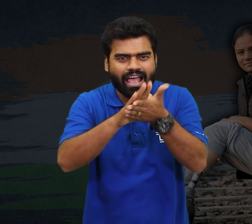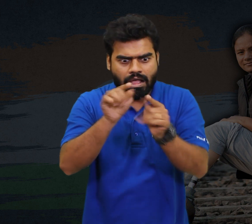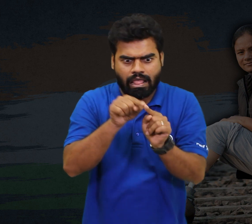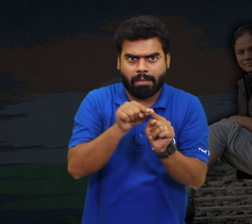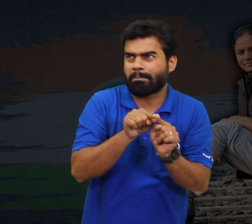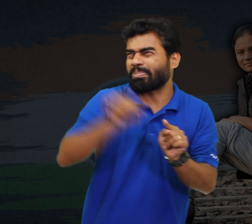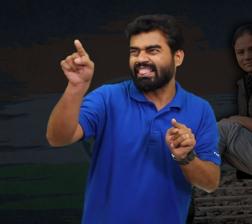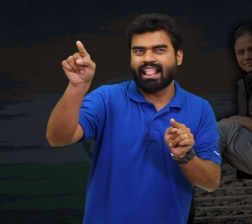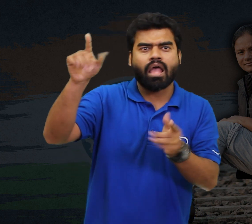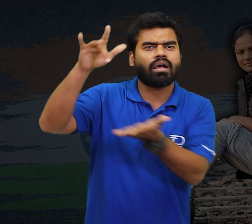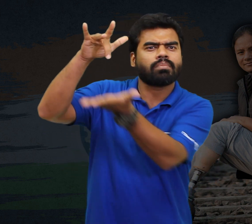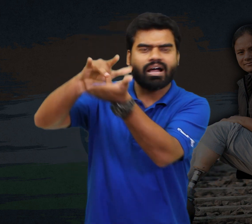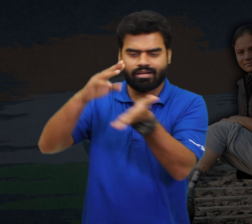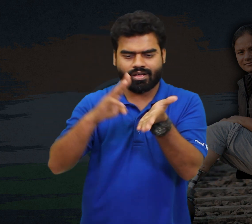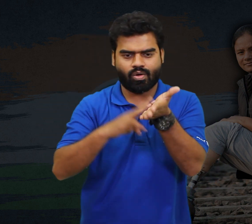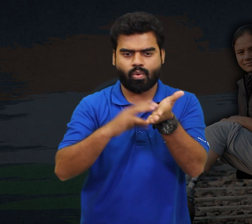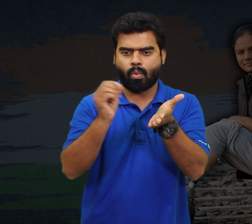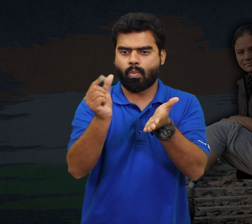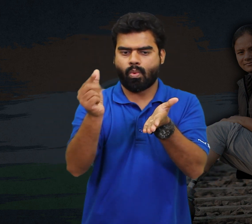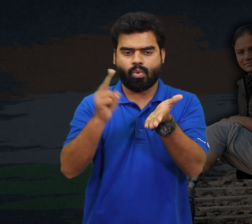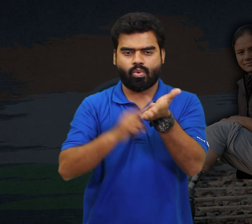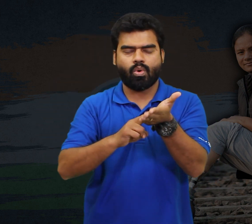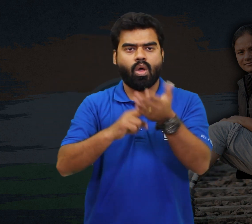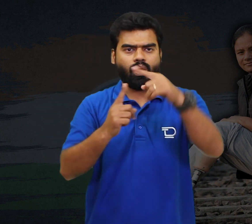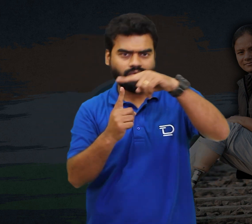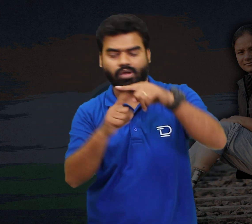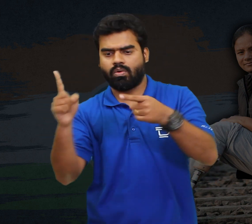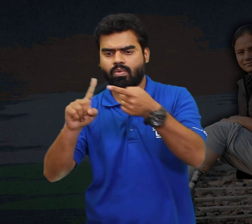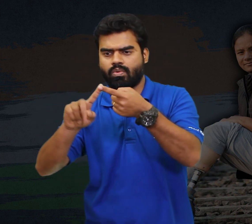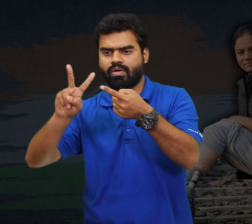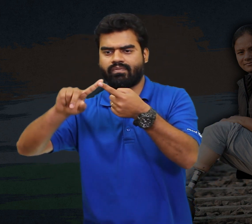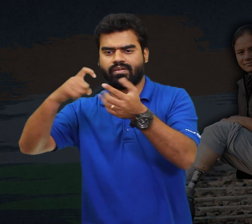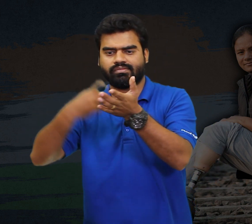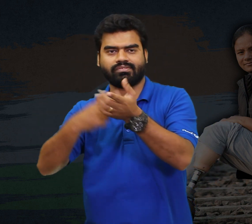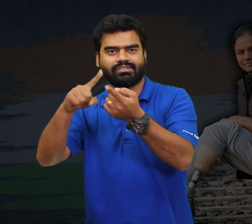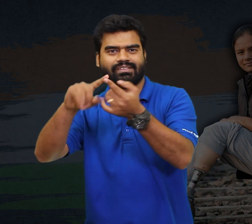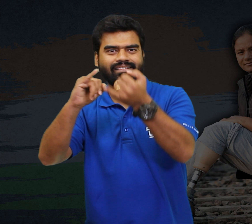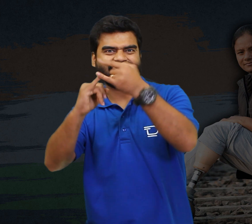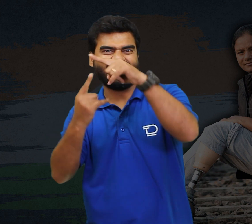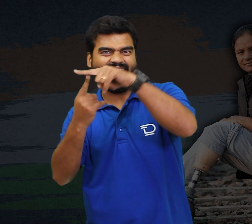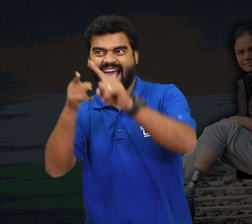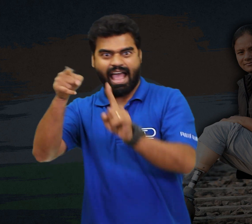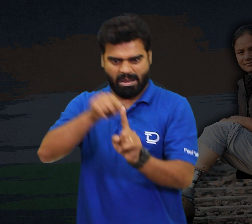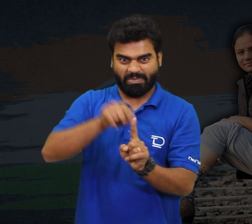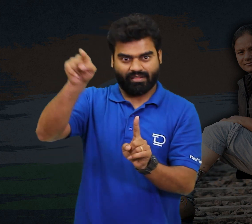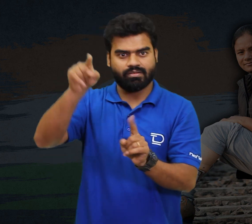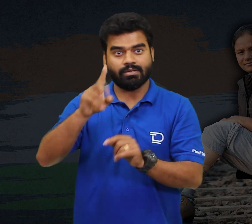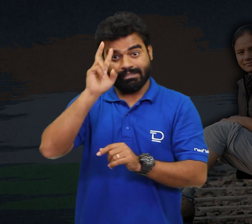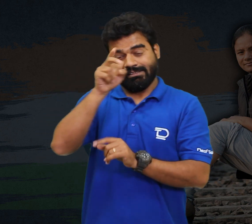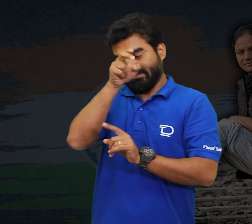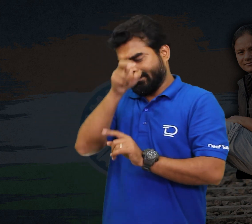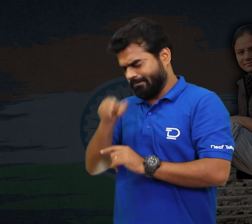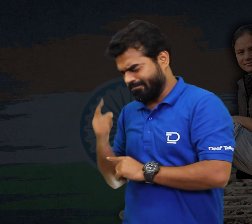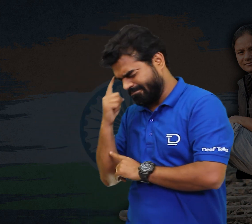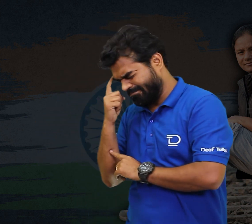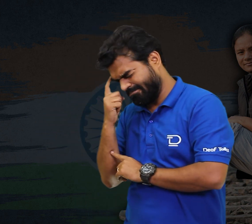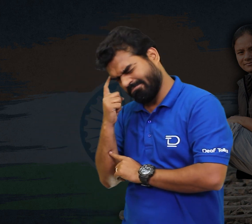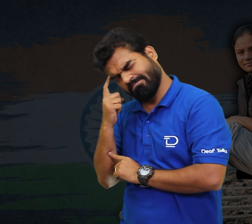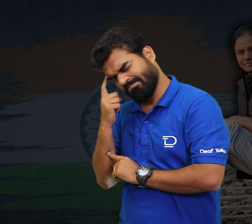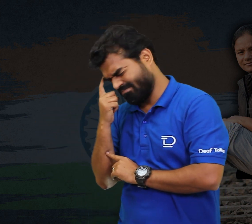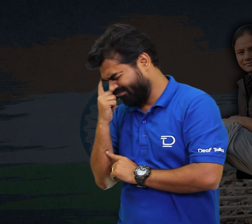The Hillary’s stop is just stepping away from mt. Everest.